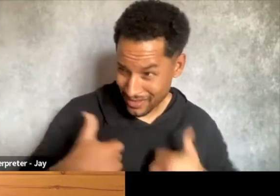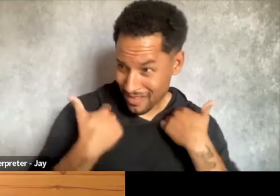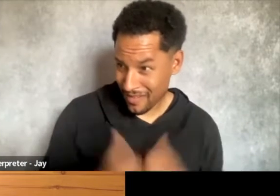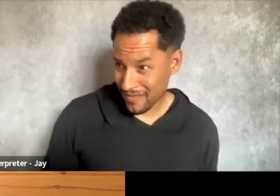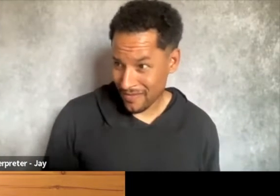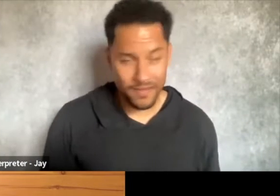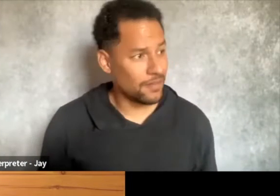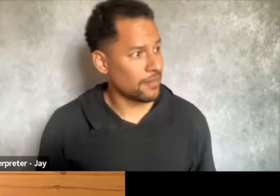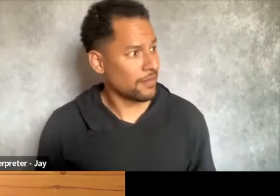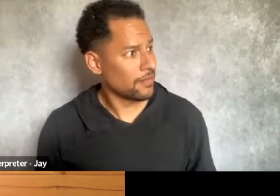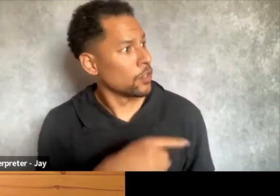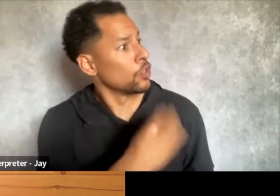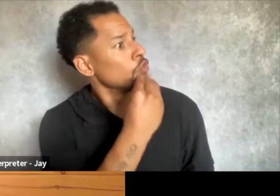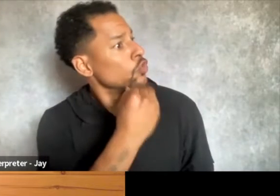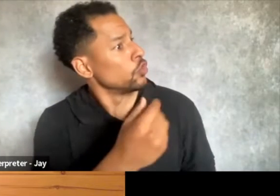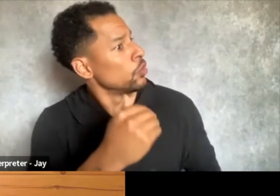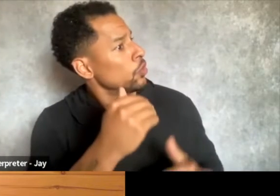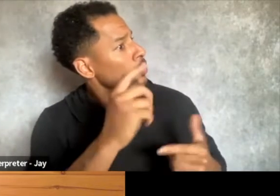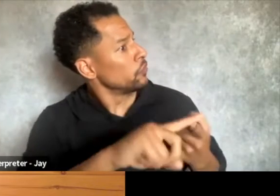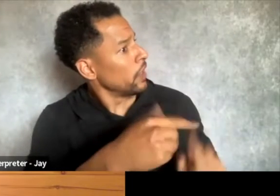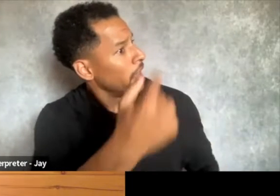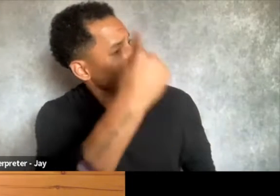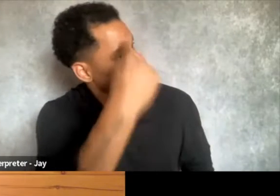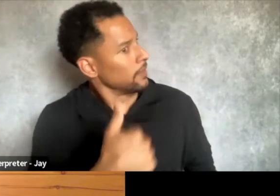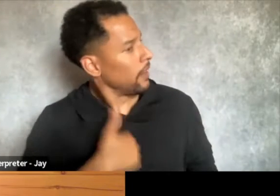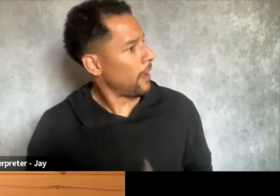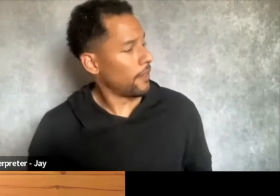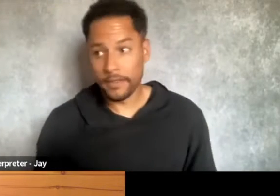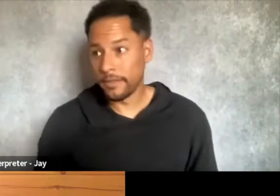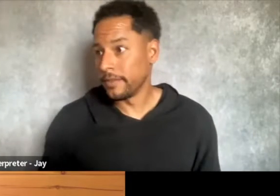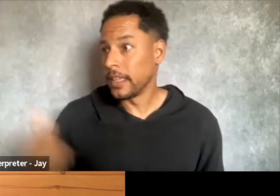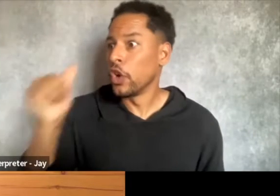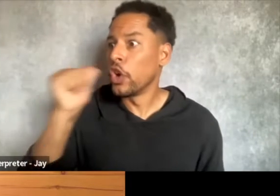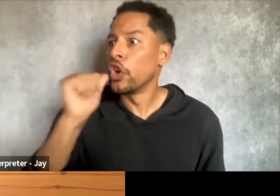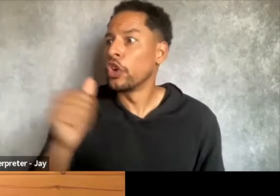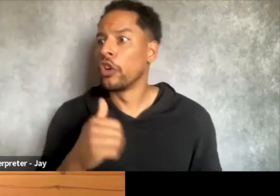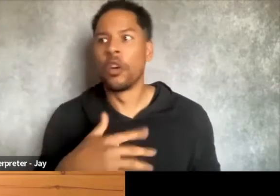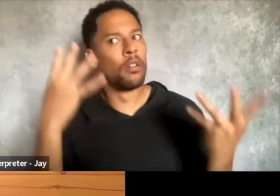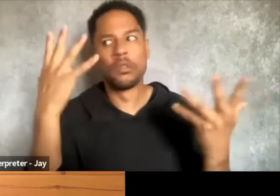Your boychick certainly seems to think so. And your girls all touchy as I'll get out.